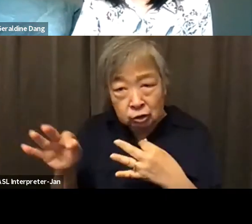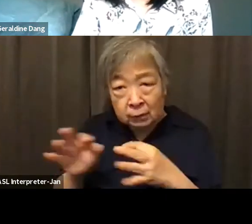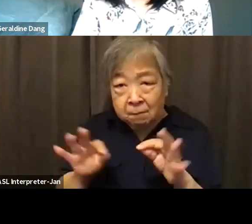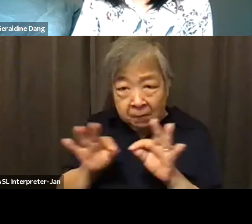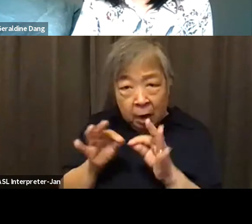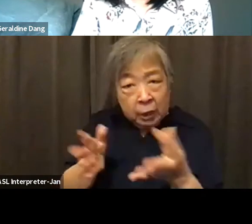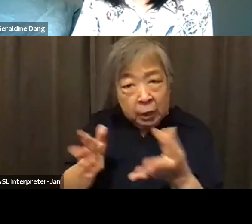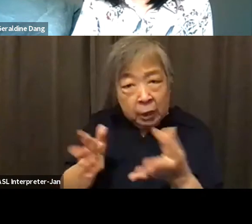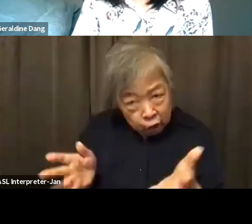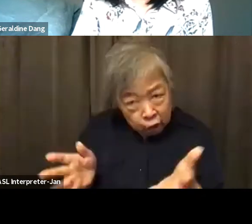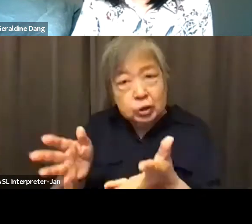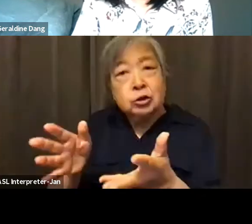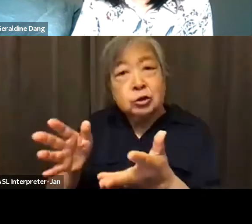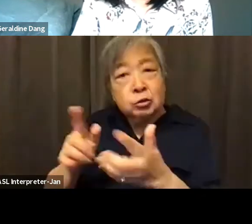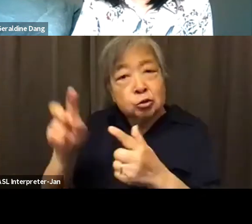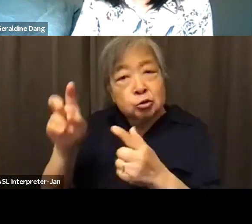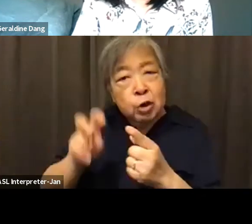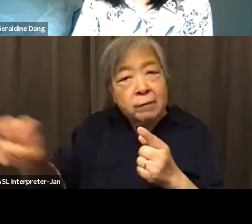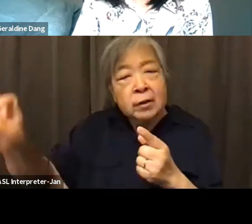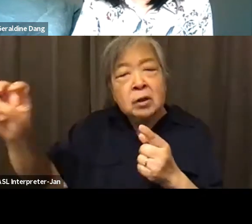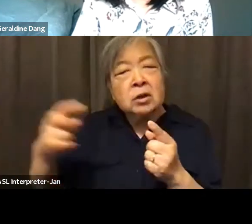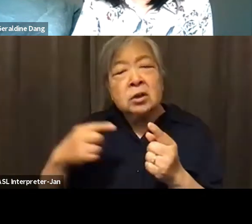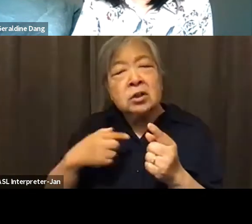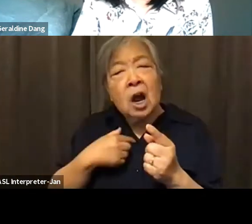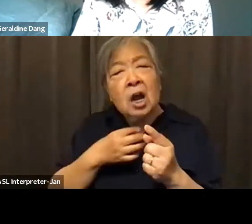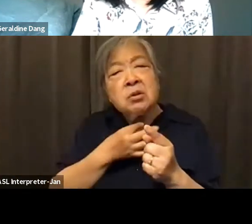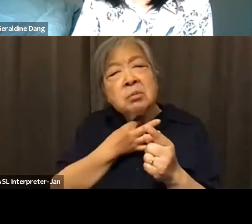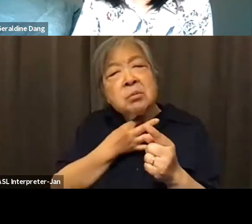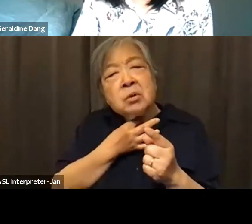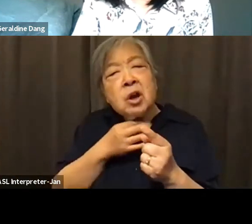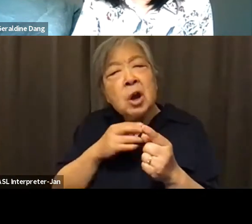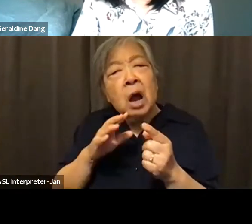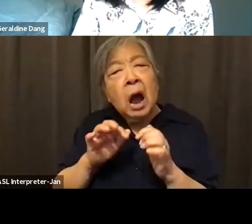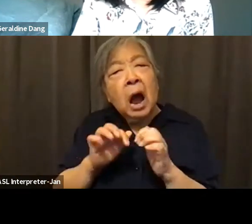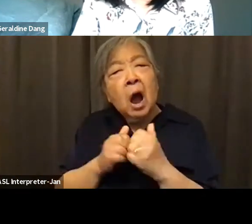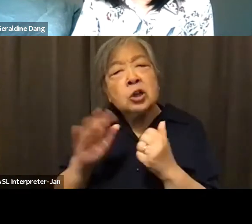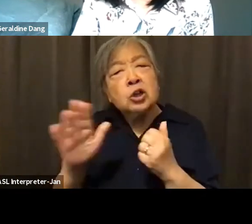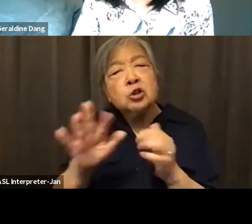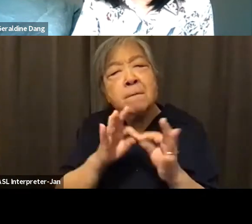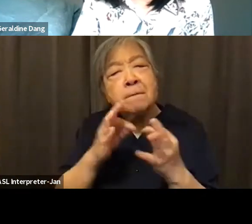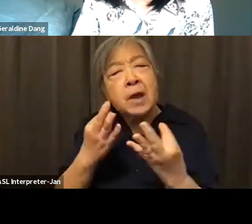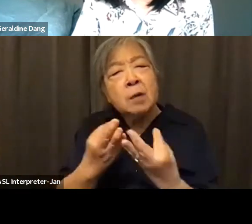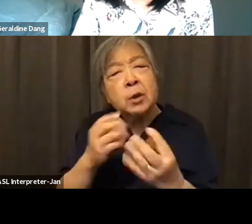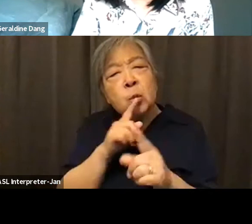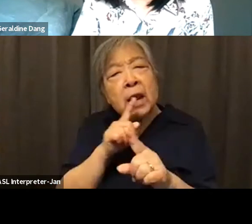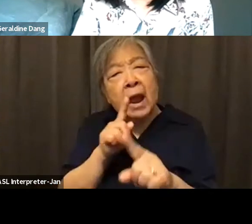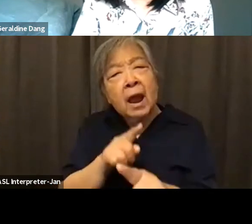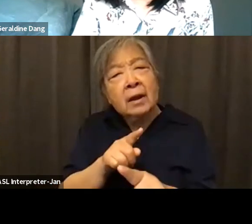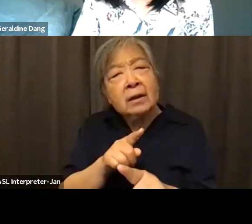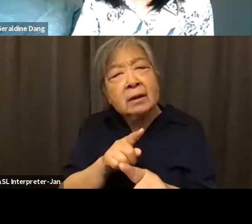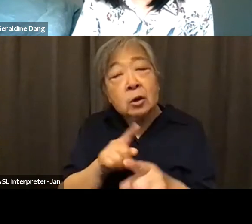curious, like, what was your family's reactions when you told them that you wanted to go on